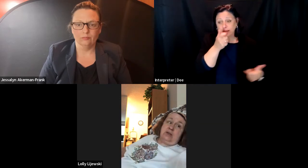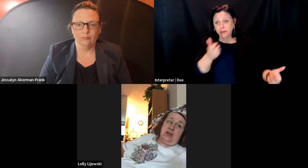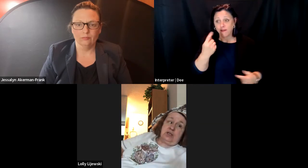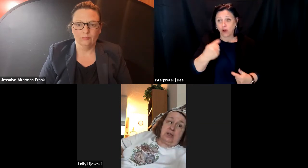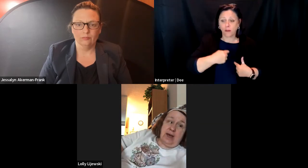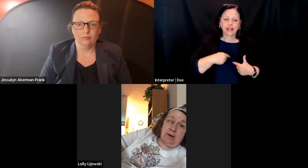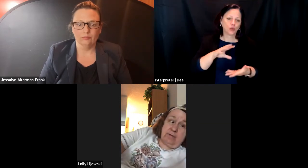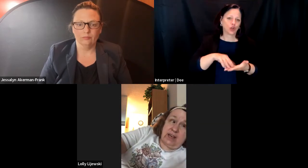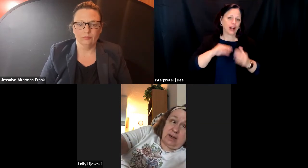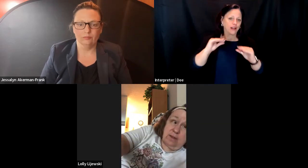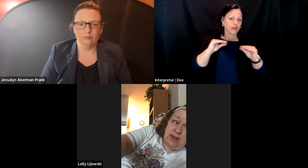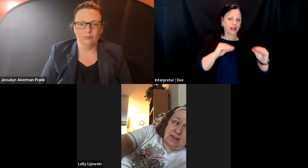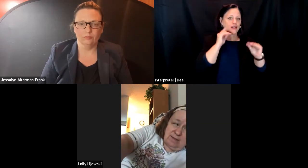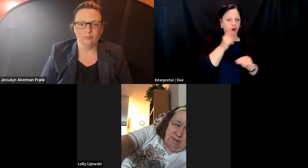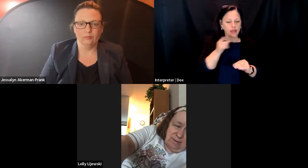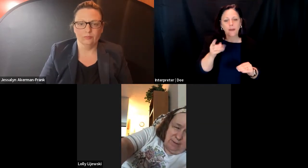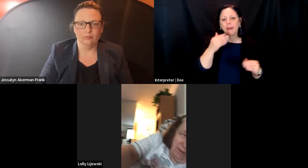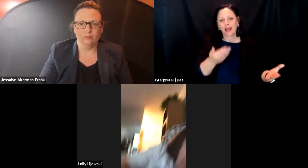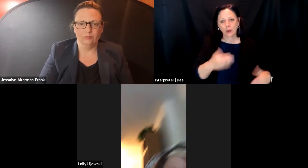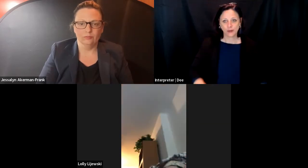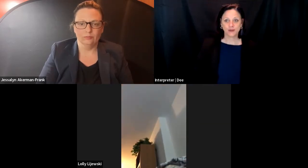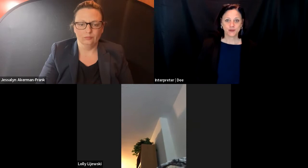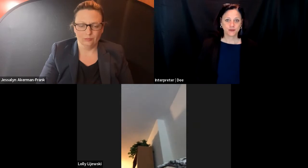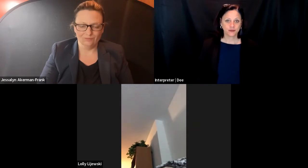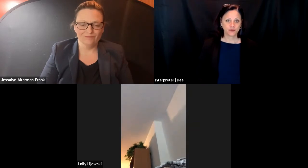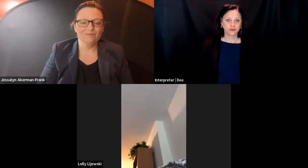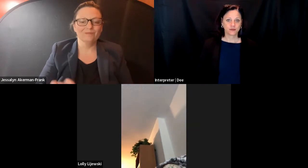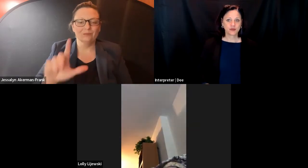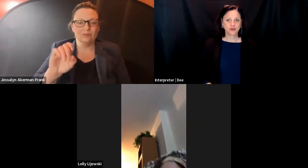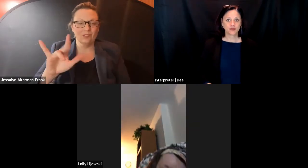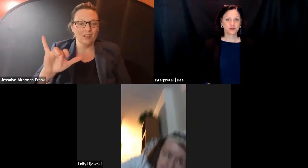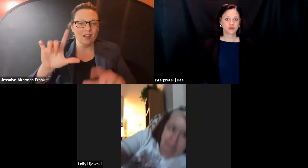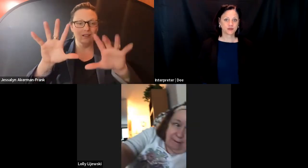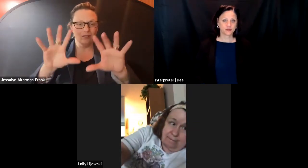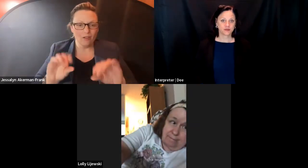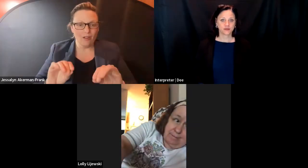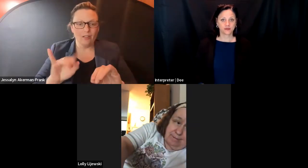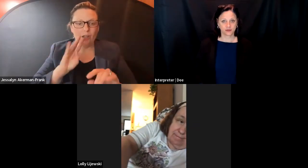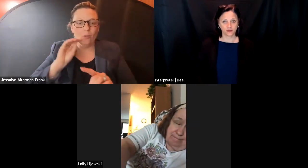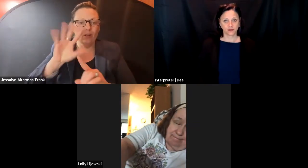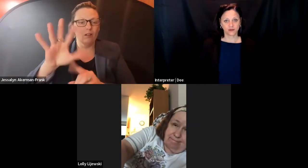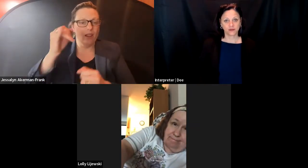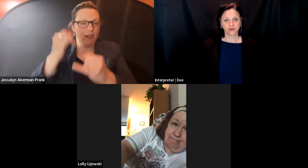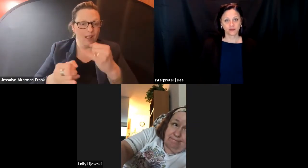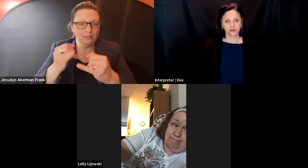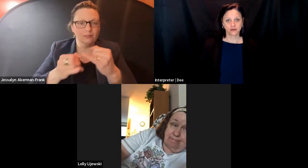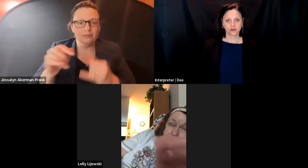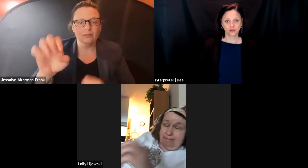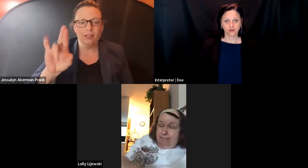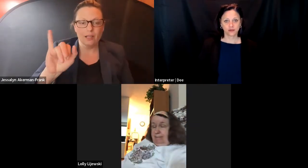So that's a thing, it's a simple fix, but it's not within the State's purview to do. I guess the biggest thing would be education in that vein. Thanks. Jessalyn: Great.